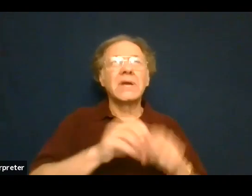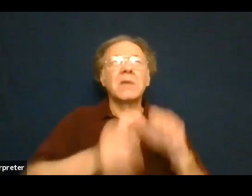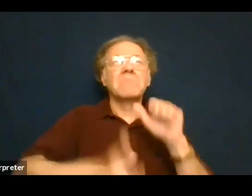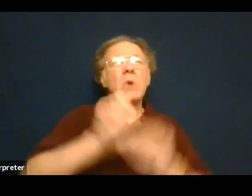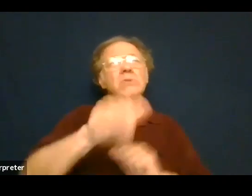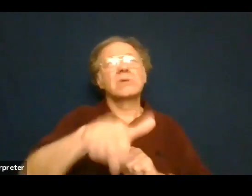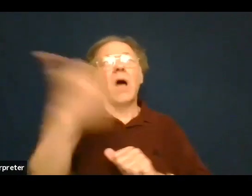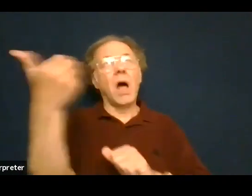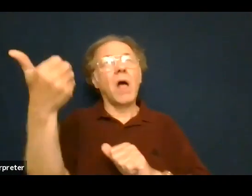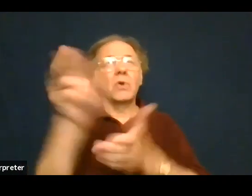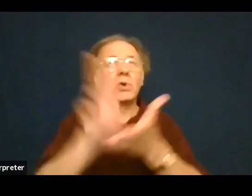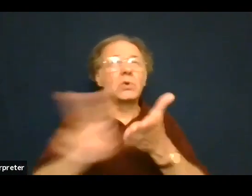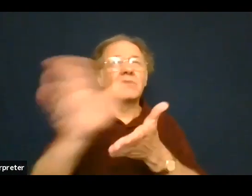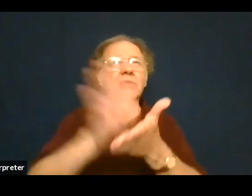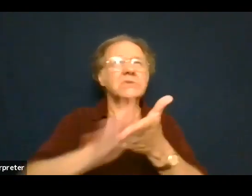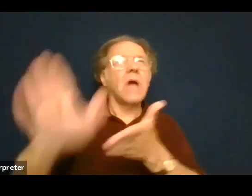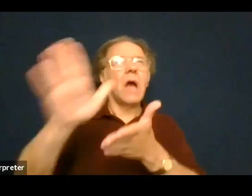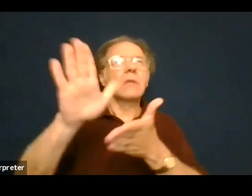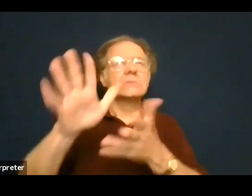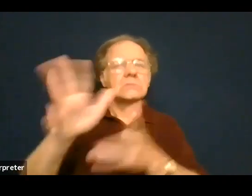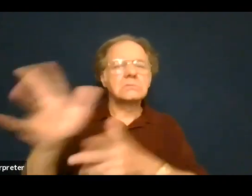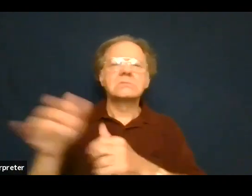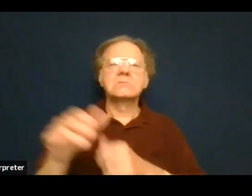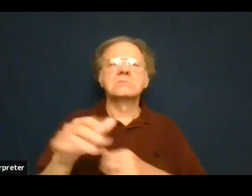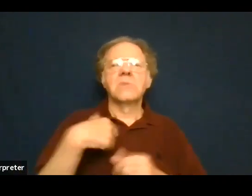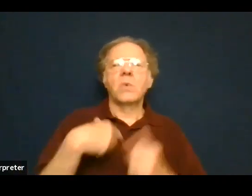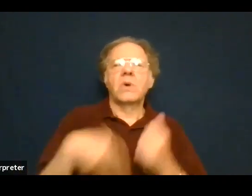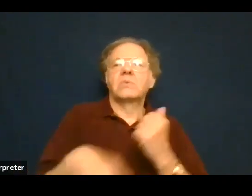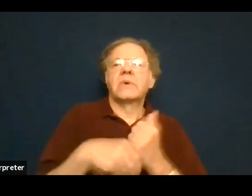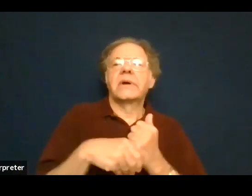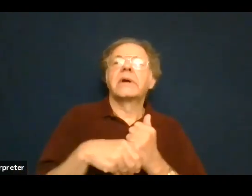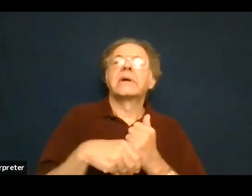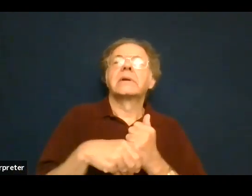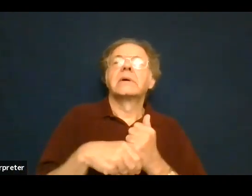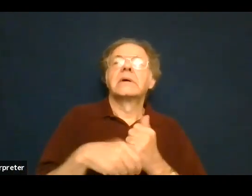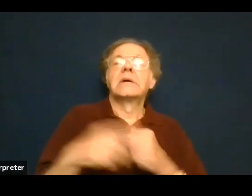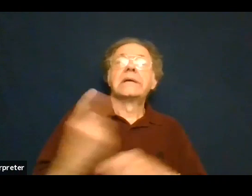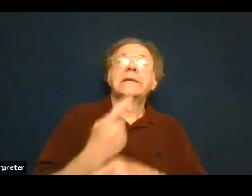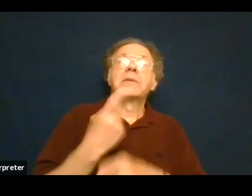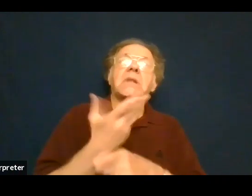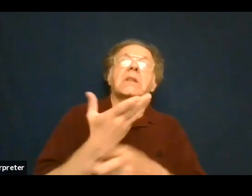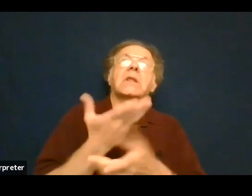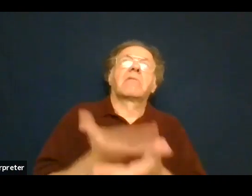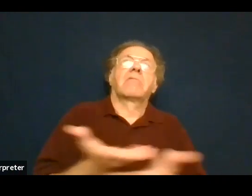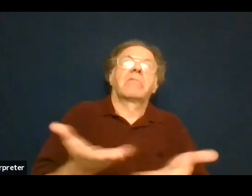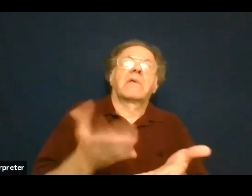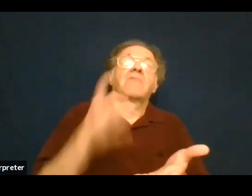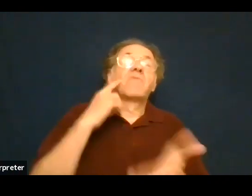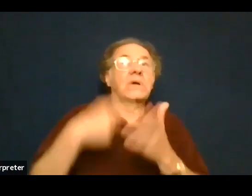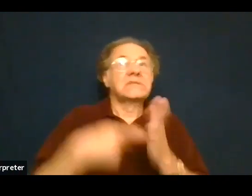Yeah, I would like to add that typically, things that, for instance, a pandemic will get a little bit